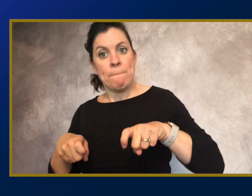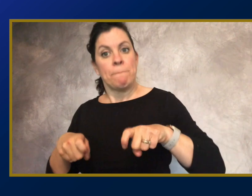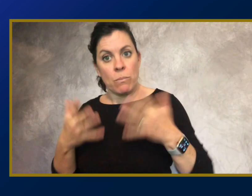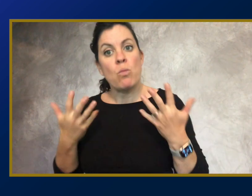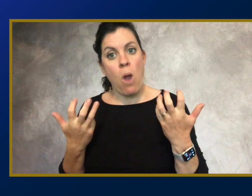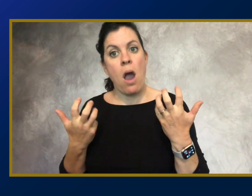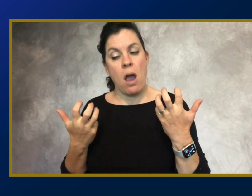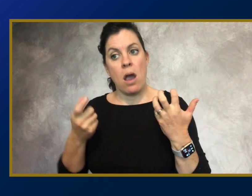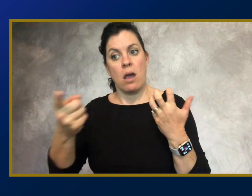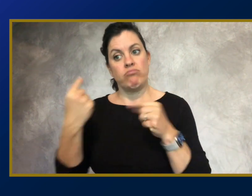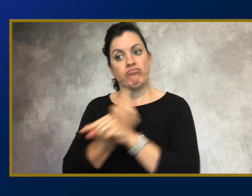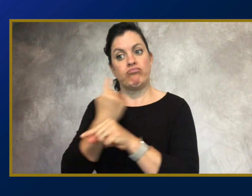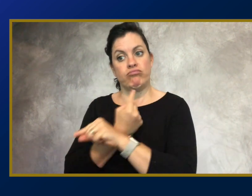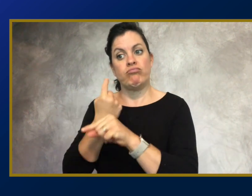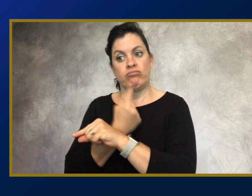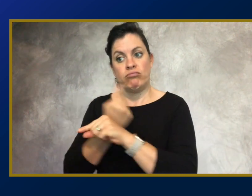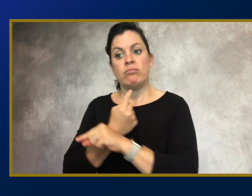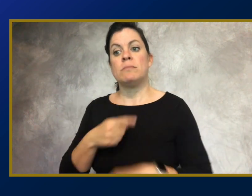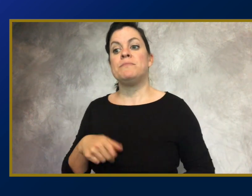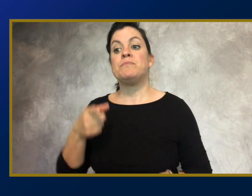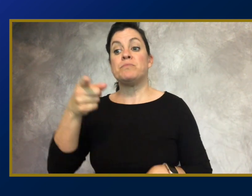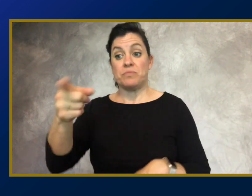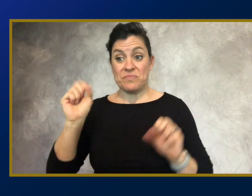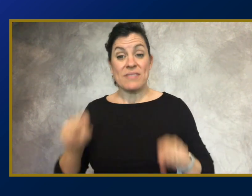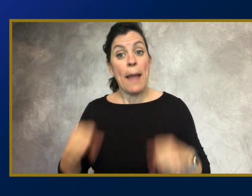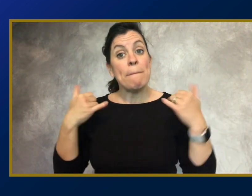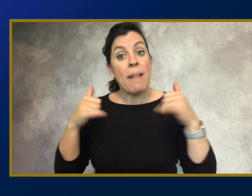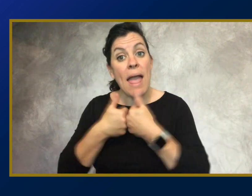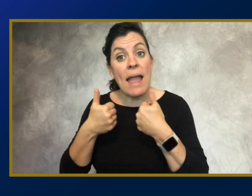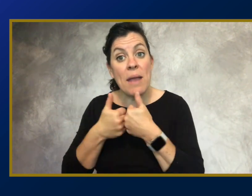big ball that you push back and forth and you can either practice with them in half kneeling,